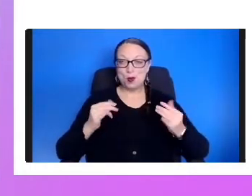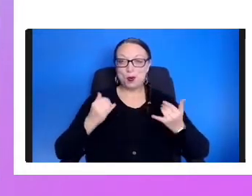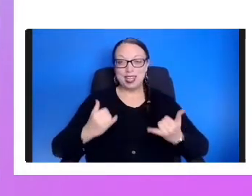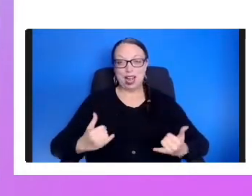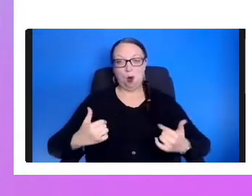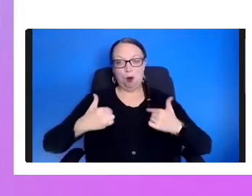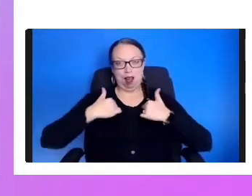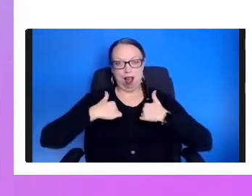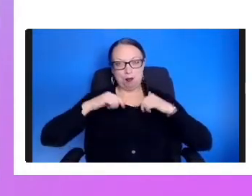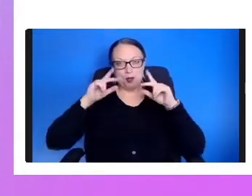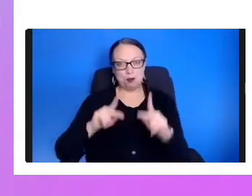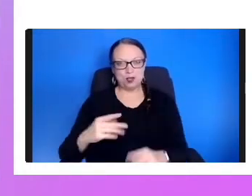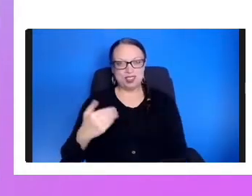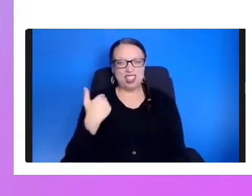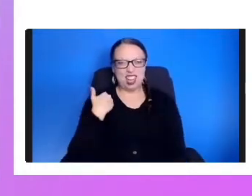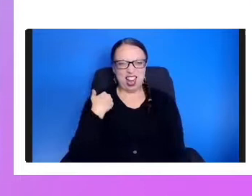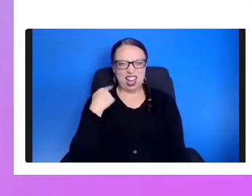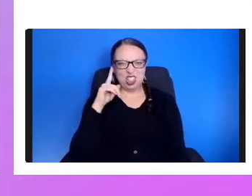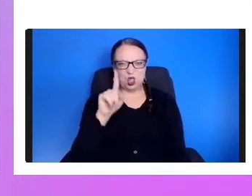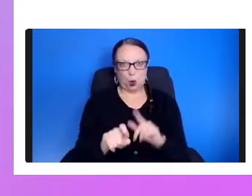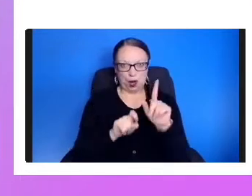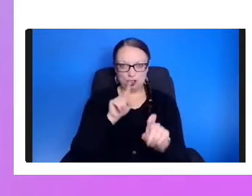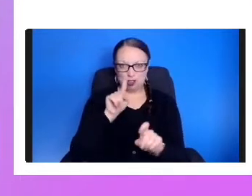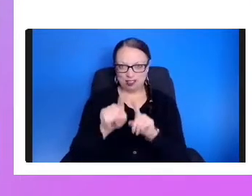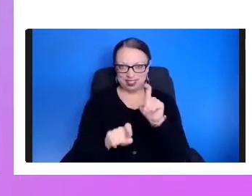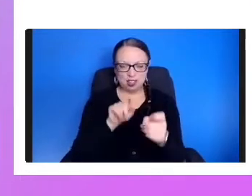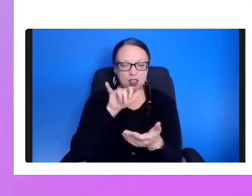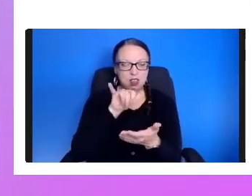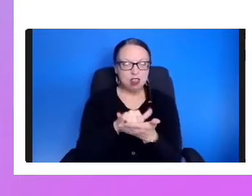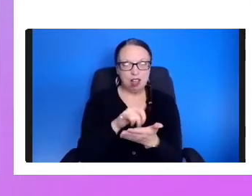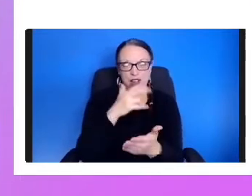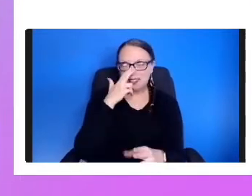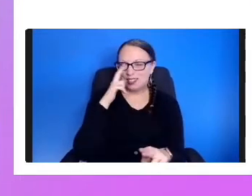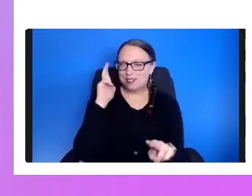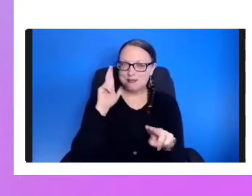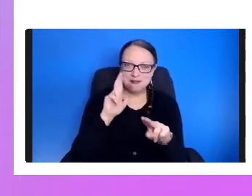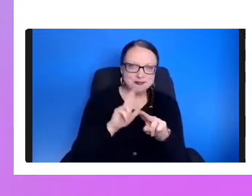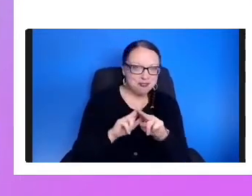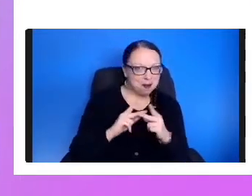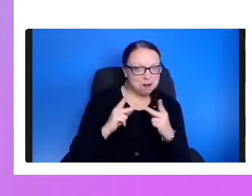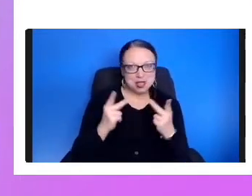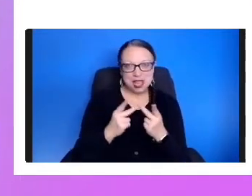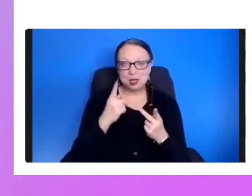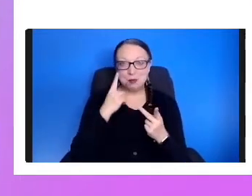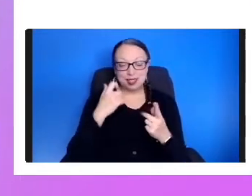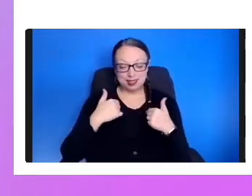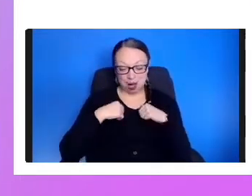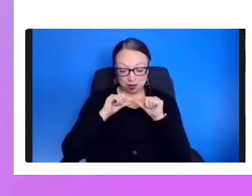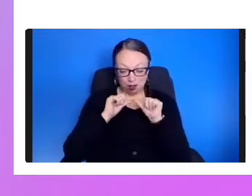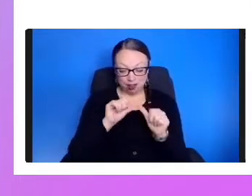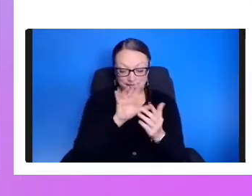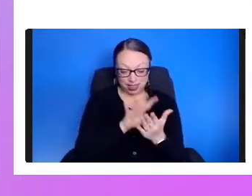and that's such a fun place to be because you're constantly learning actually how to learn and building new knowledge